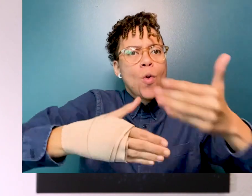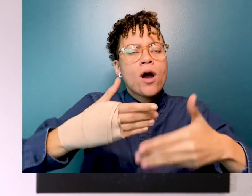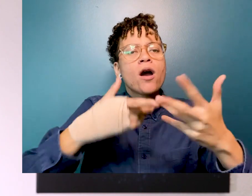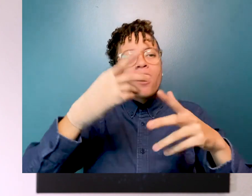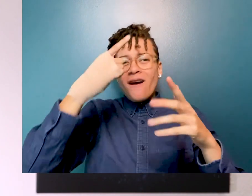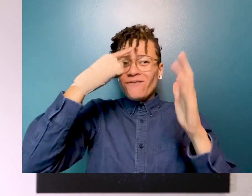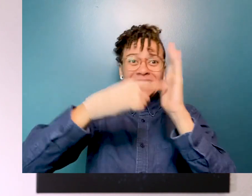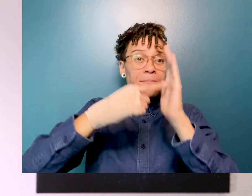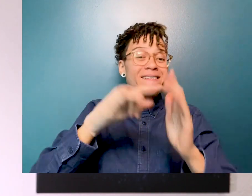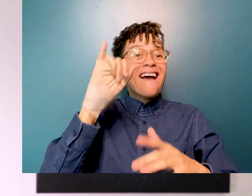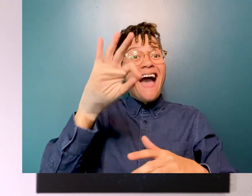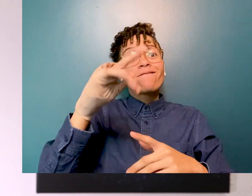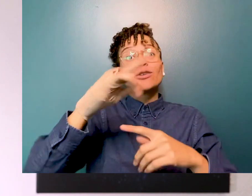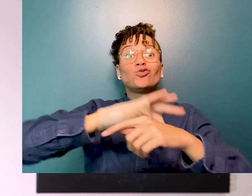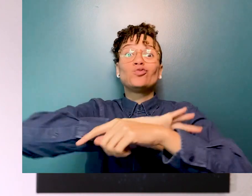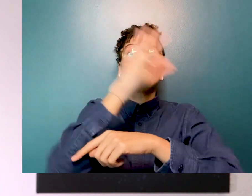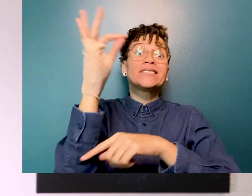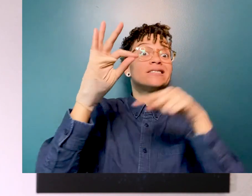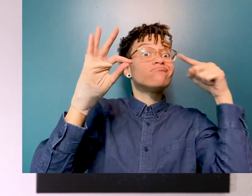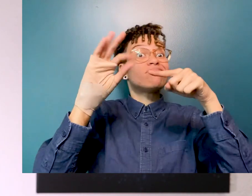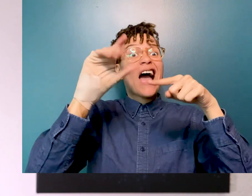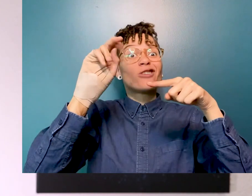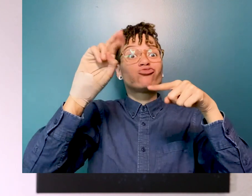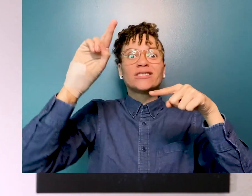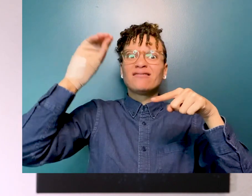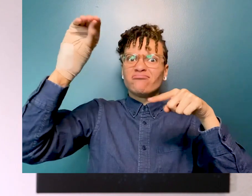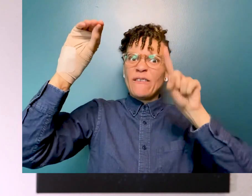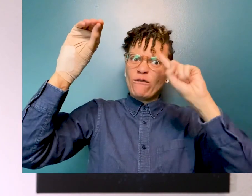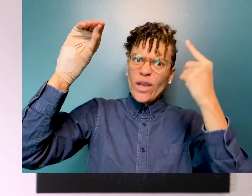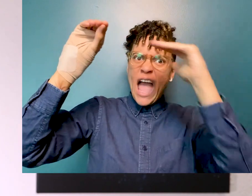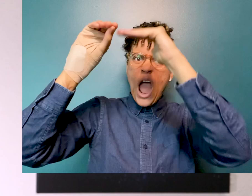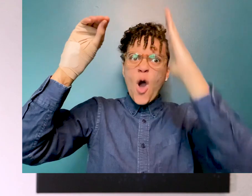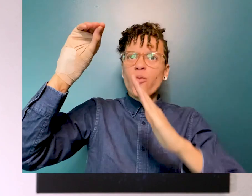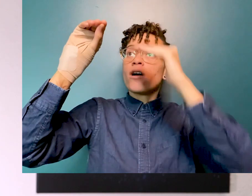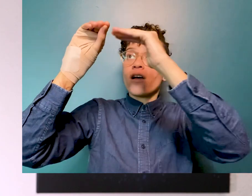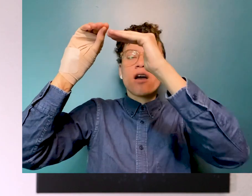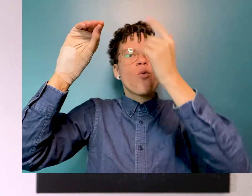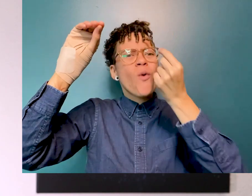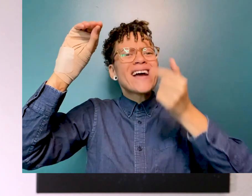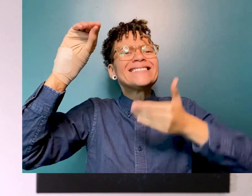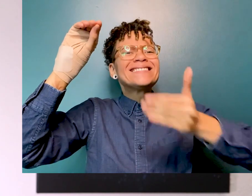subsequent zodiacal signs in zodiacal order which is counterclockwise.